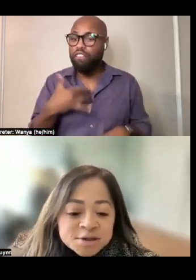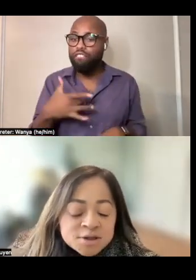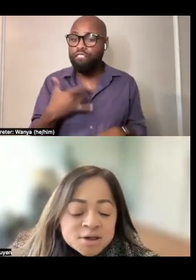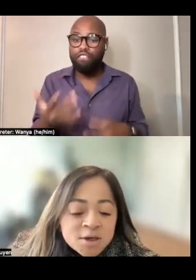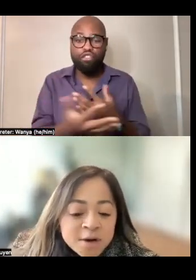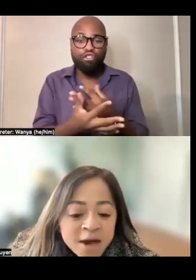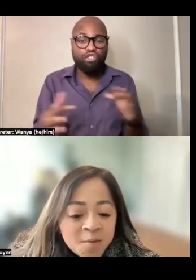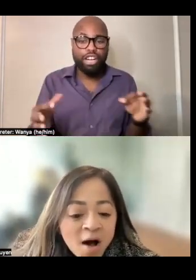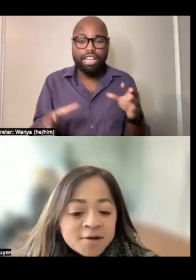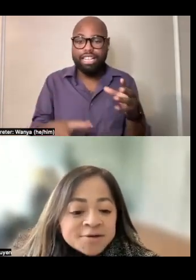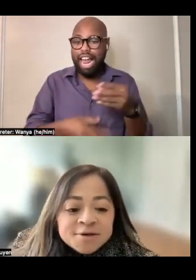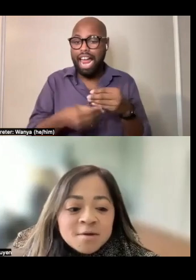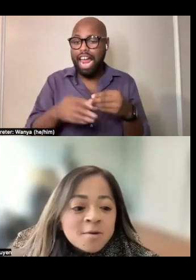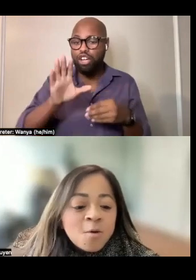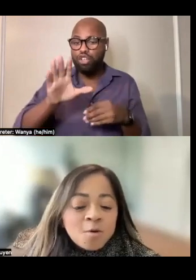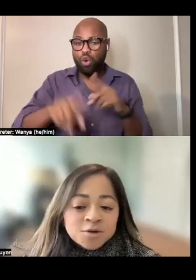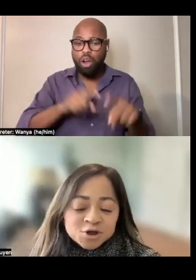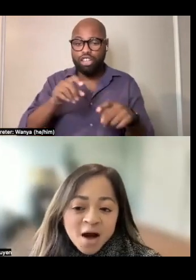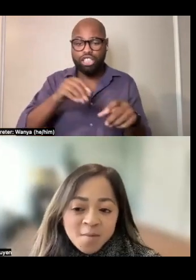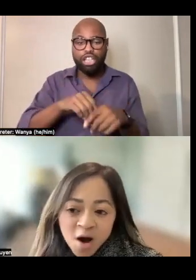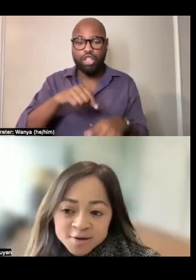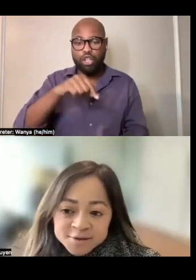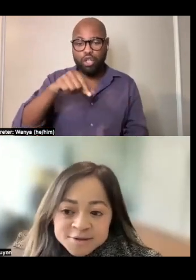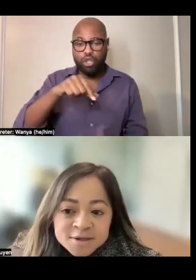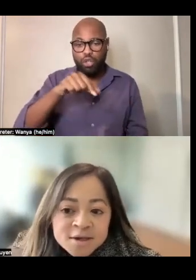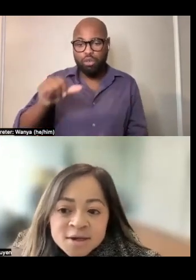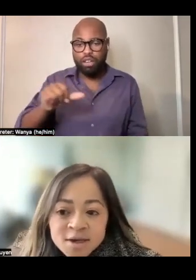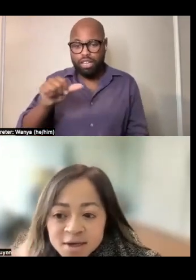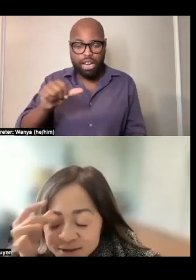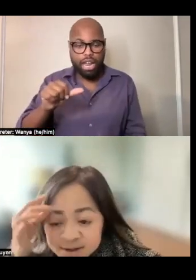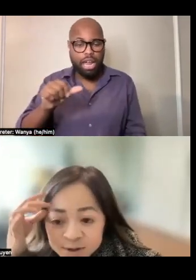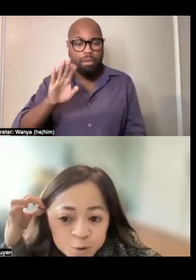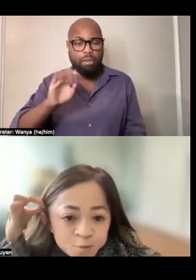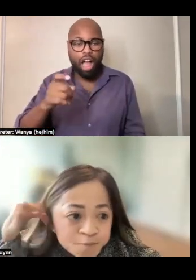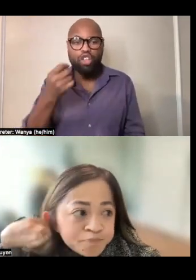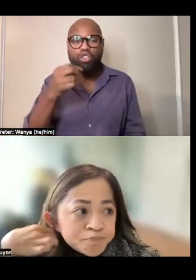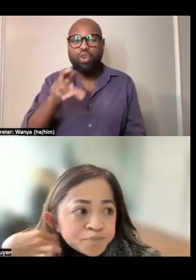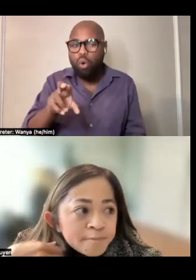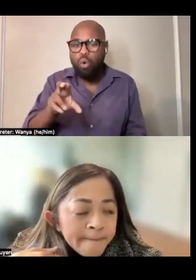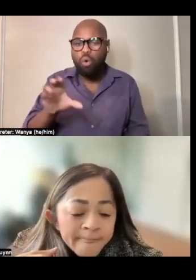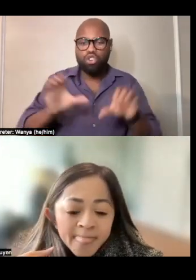into the Q&A box or the chat box. In Zoom.